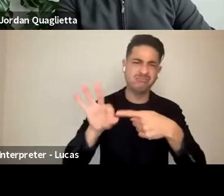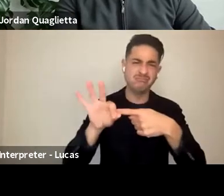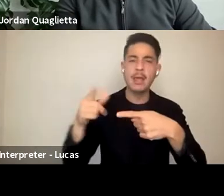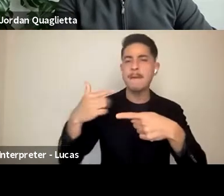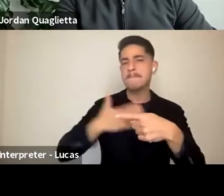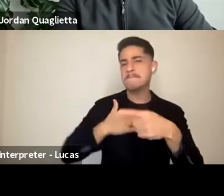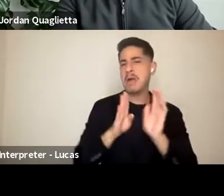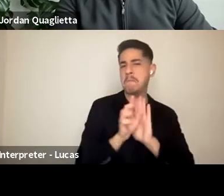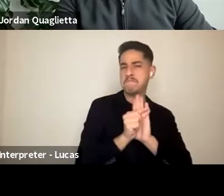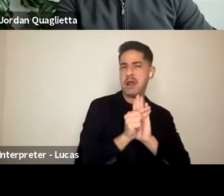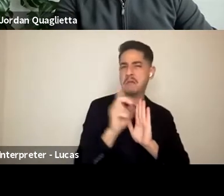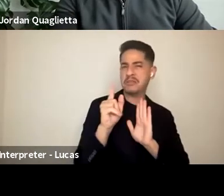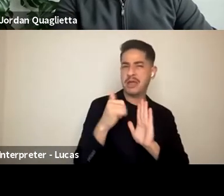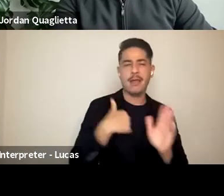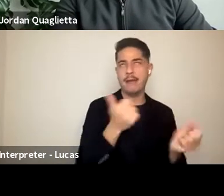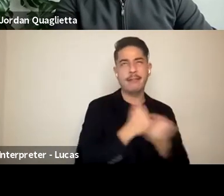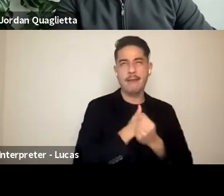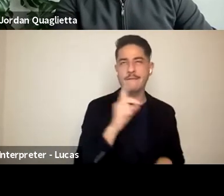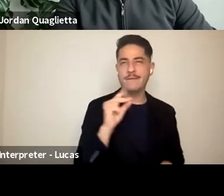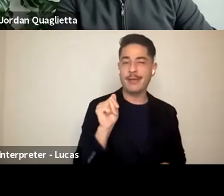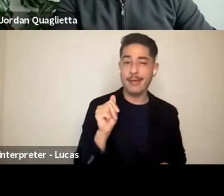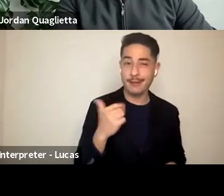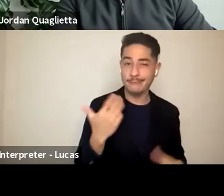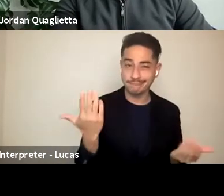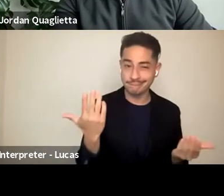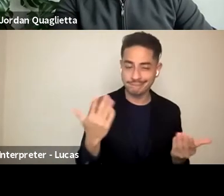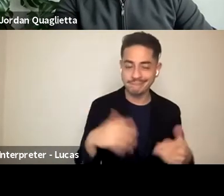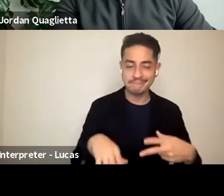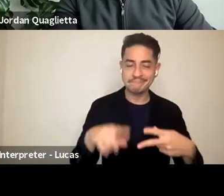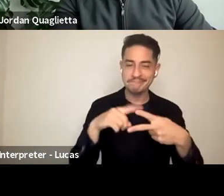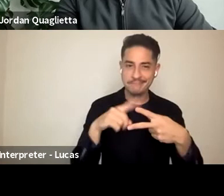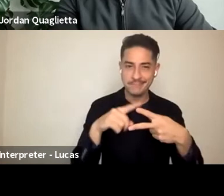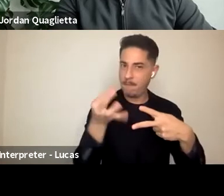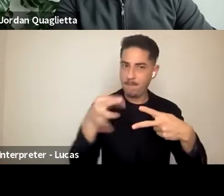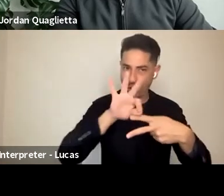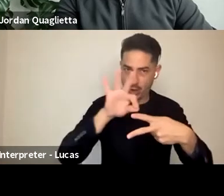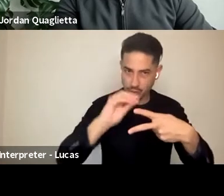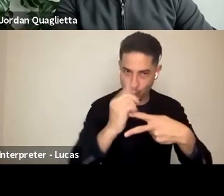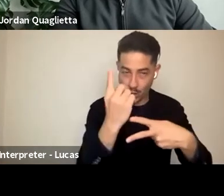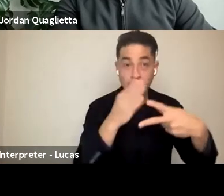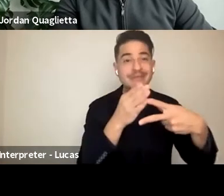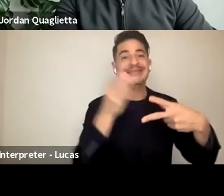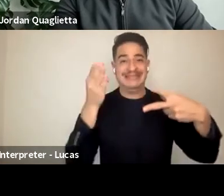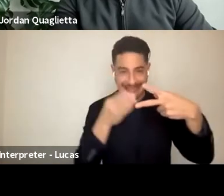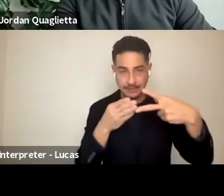I love data, so it's an easy sell there on the importance of data. But the other thing she mentioned was business goals.